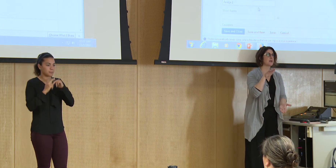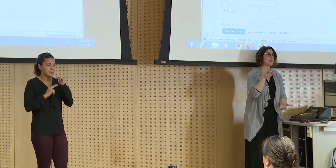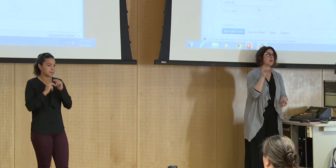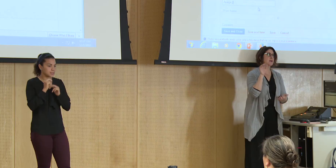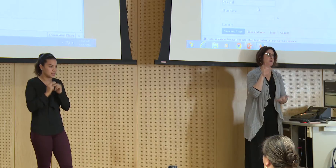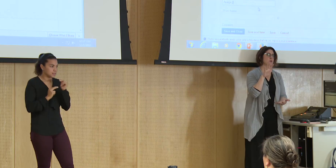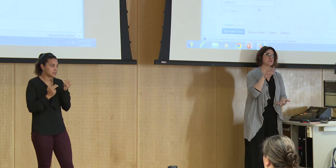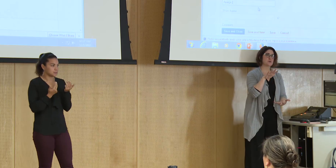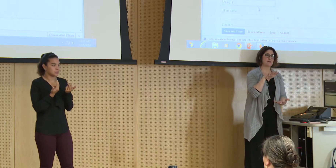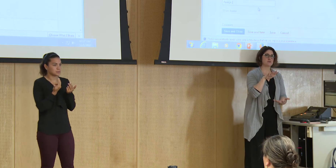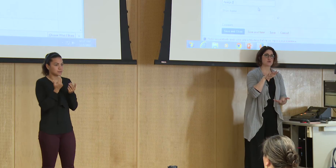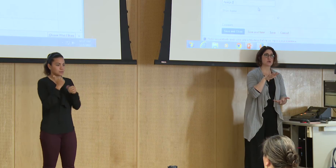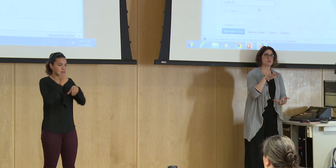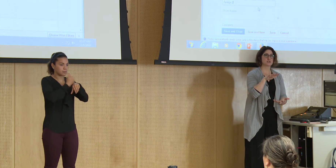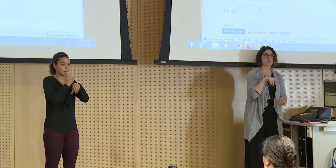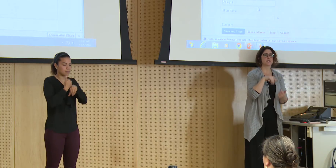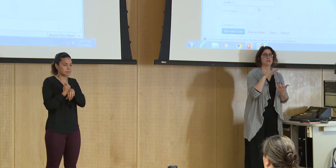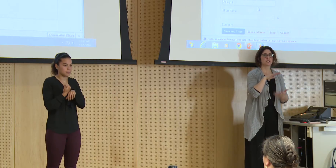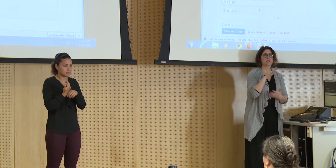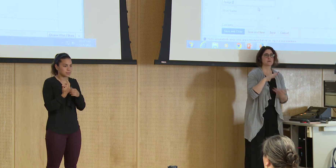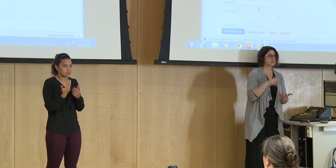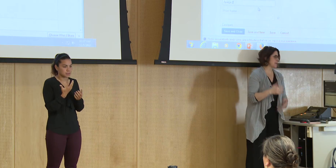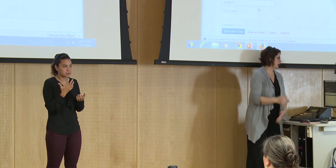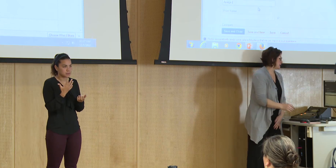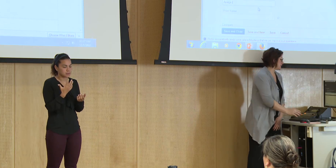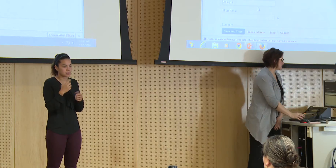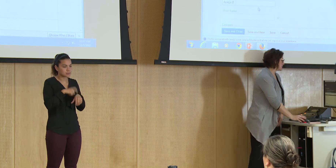And then once you have the structure, you're able to edit it.